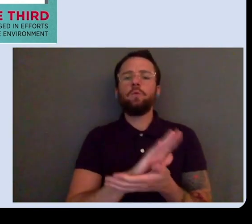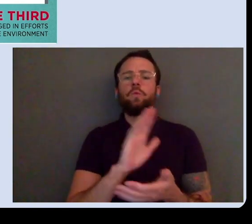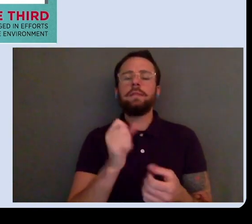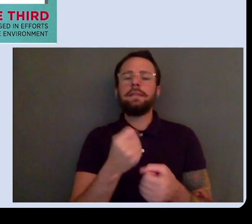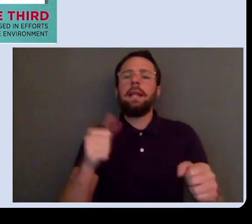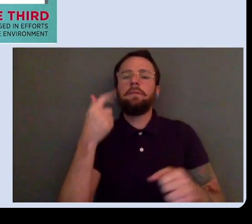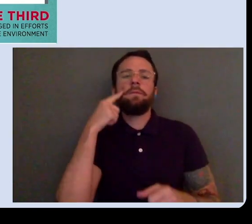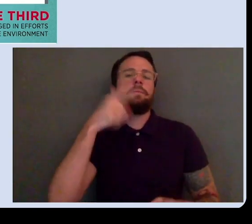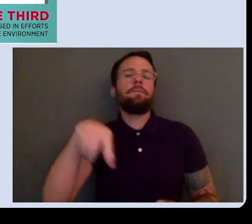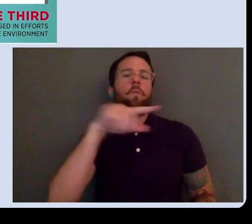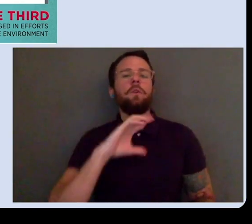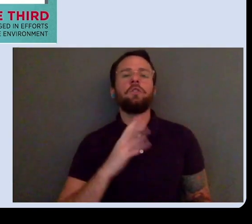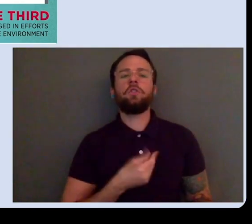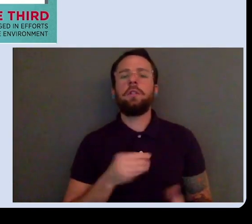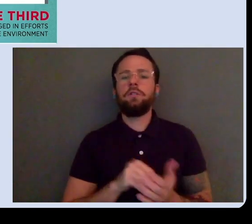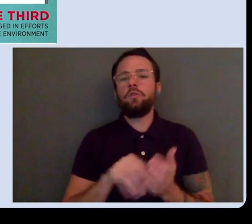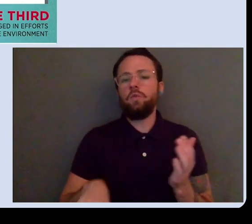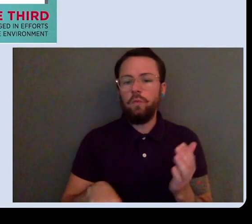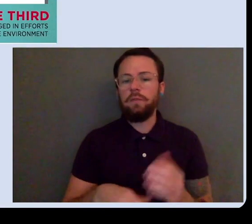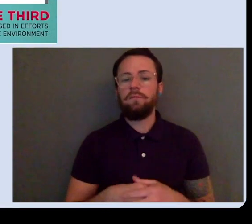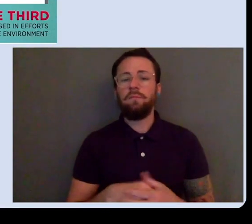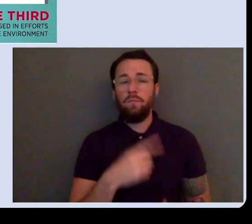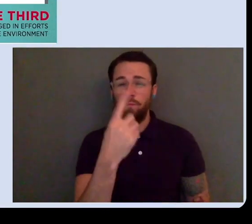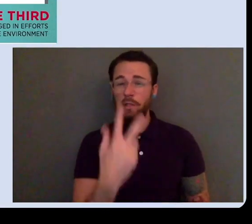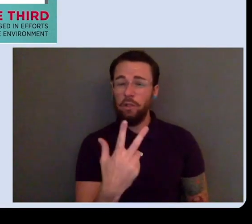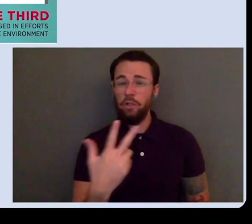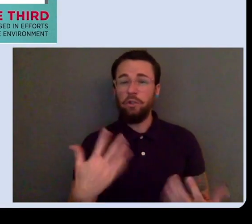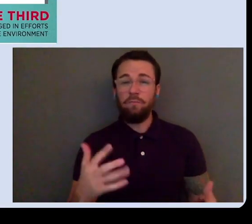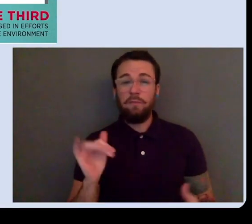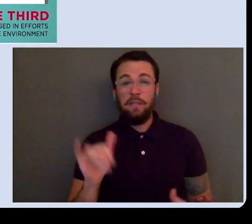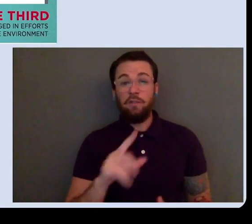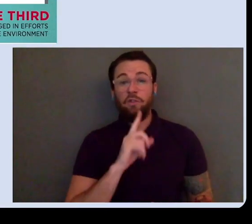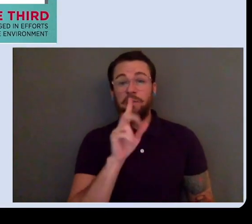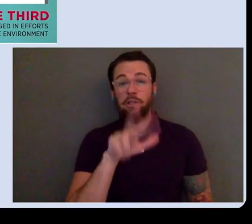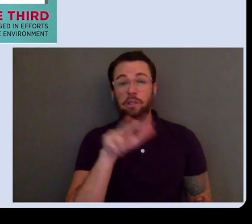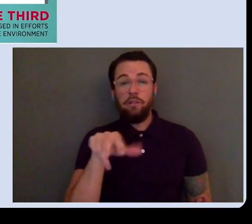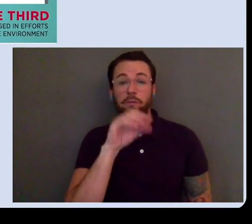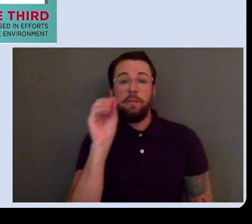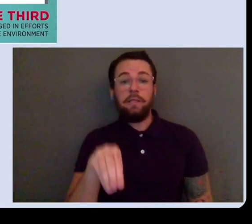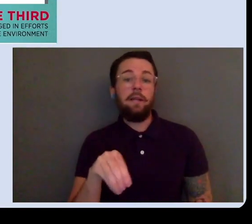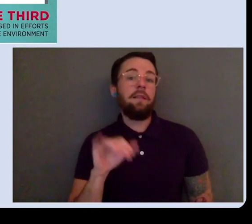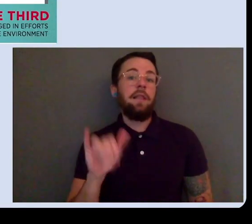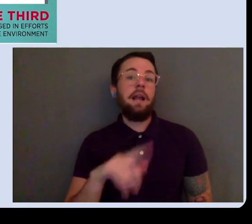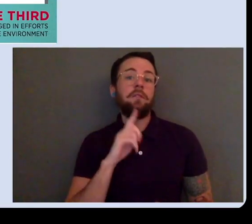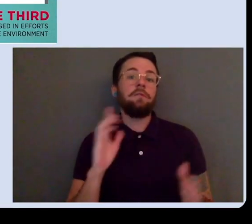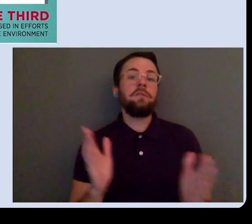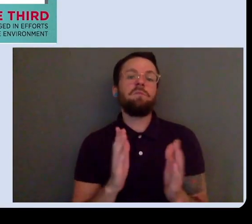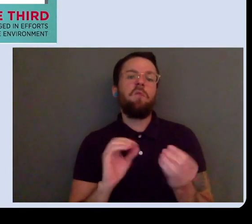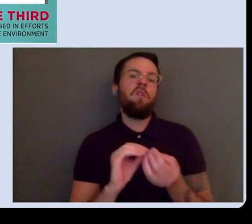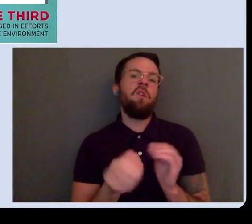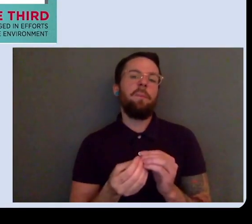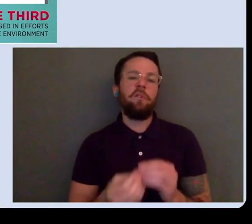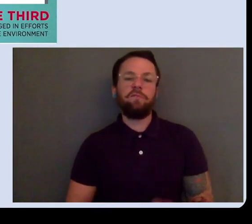But in that, only one-third of teachers engaged in any efforts to create a safer environment